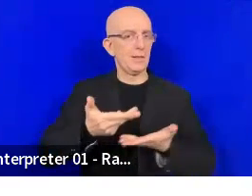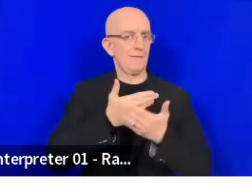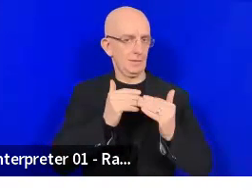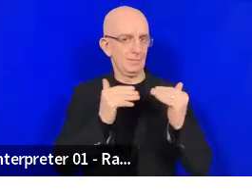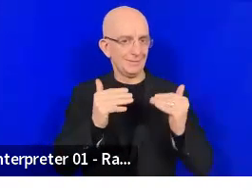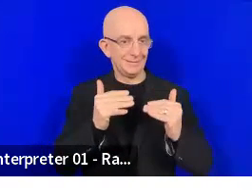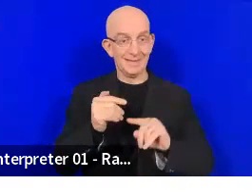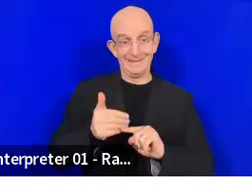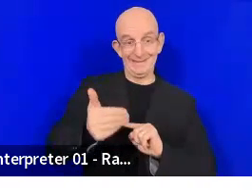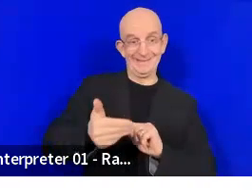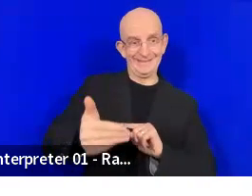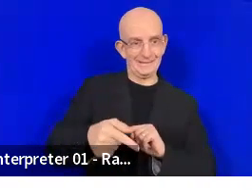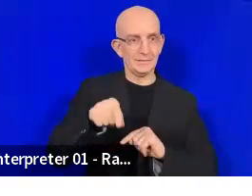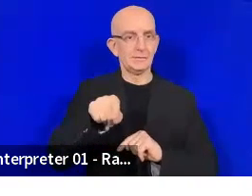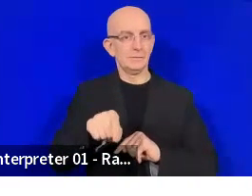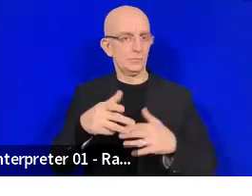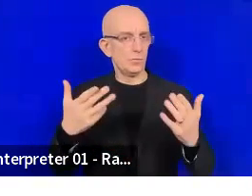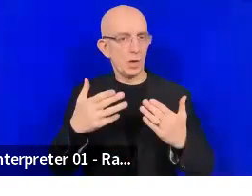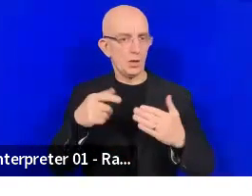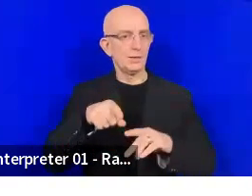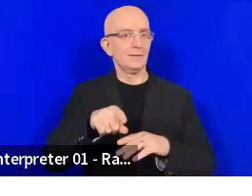around pandemic preparedness.